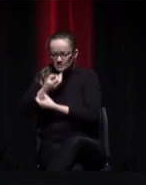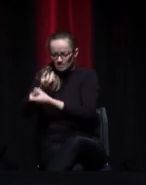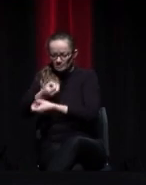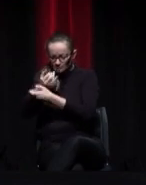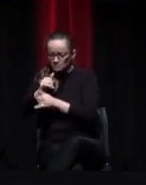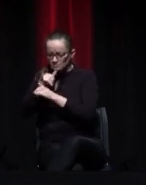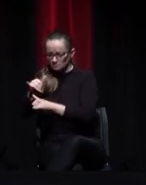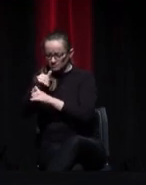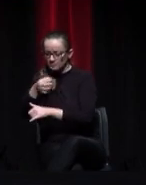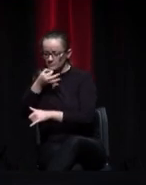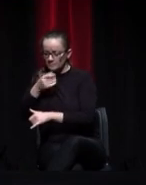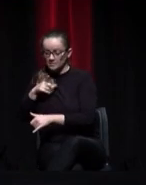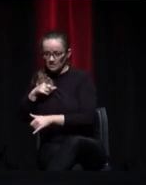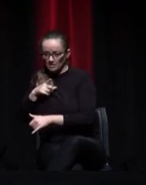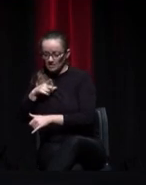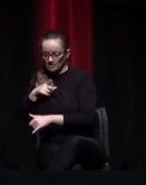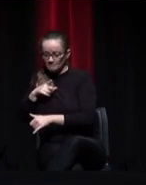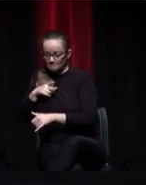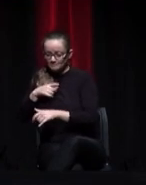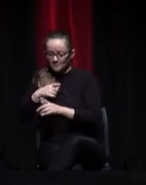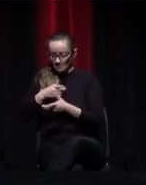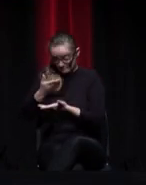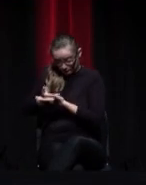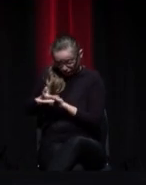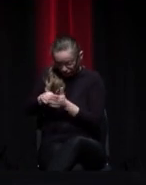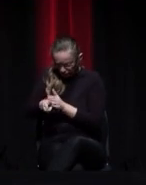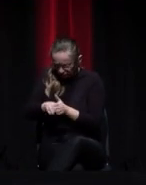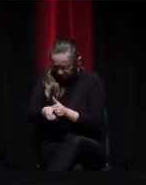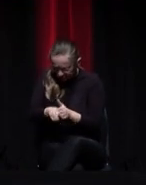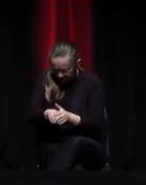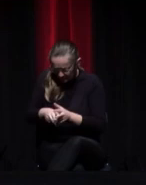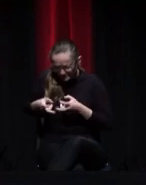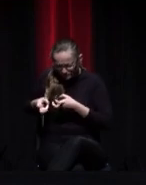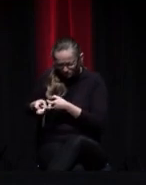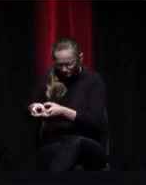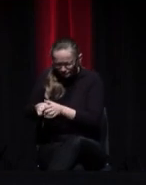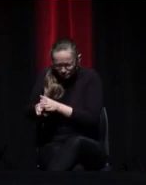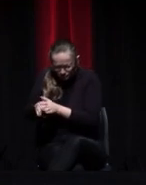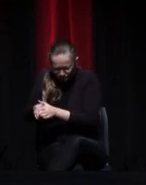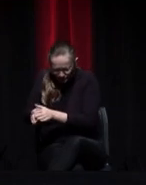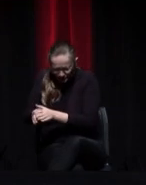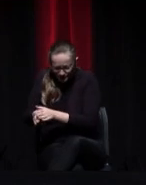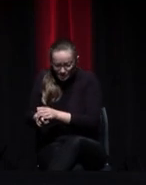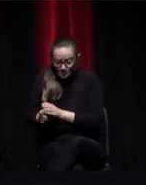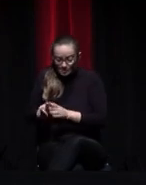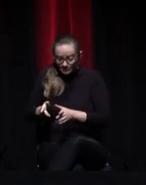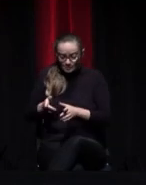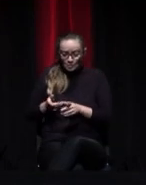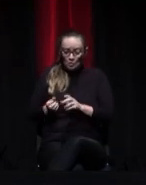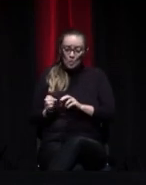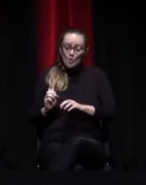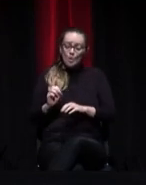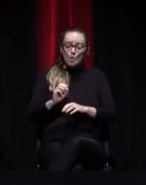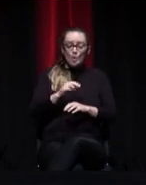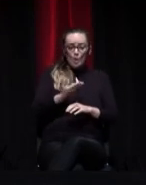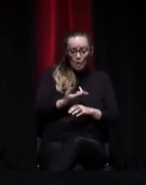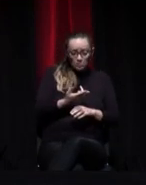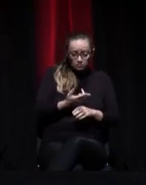or I'll study, or I'll make interpretative bets, it’s a lot of work.